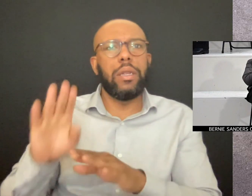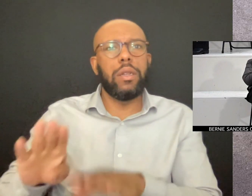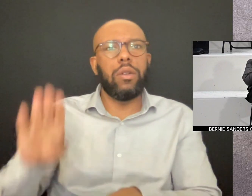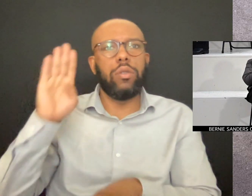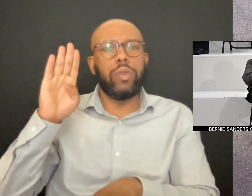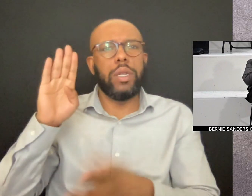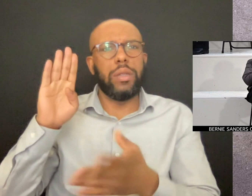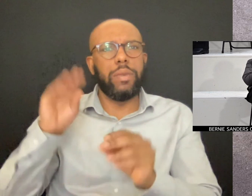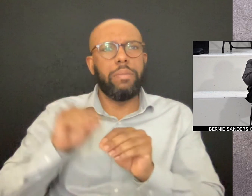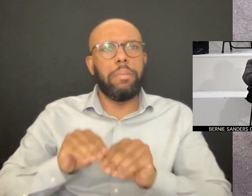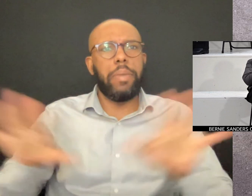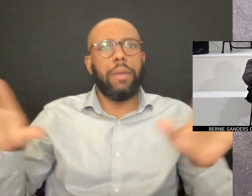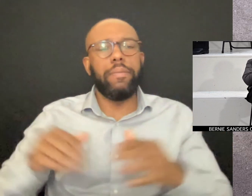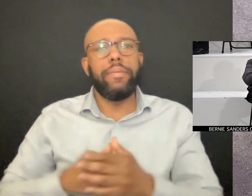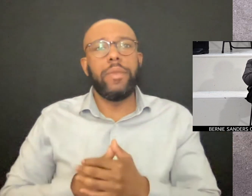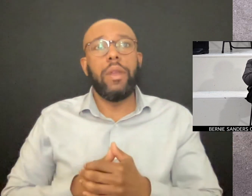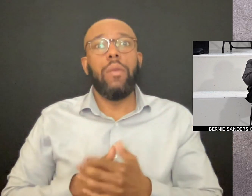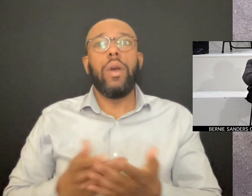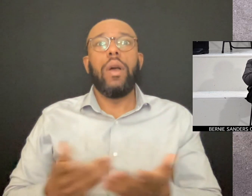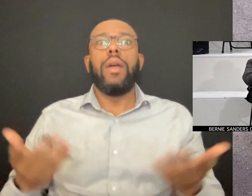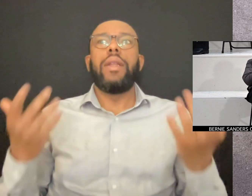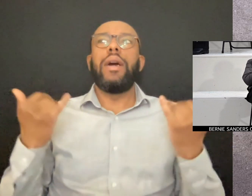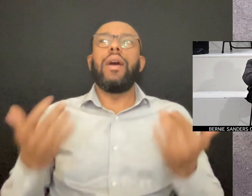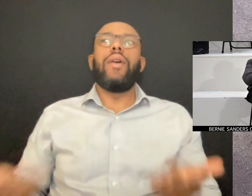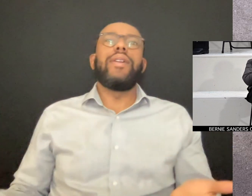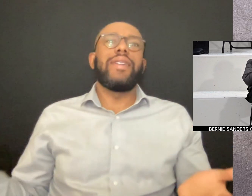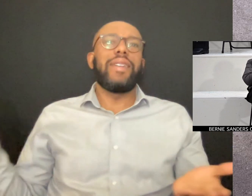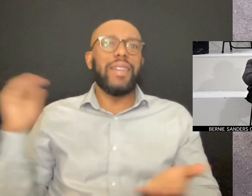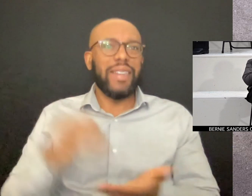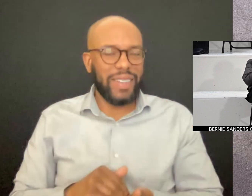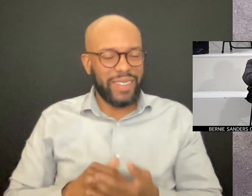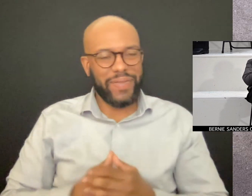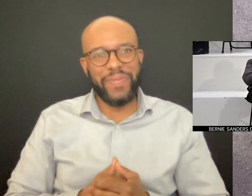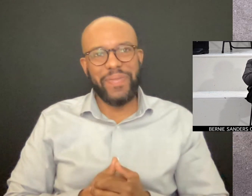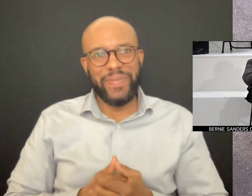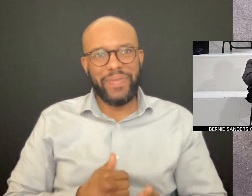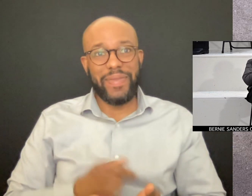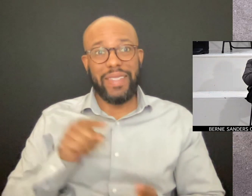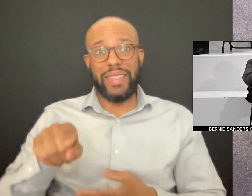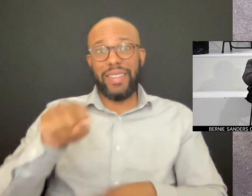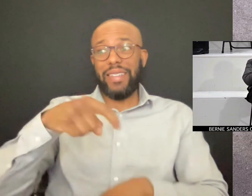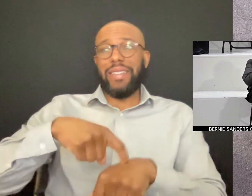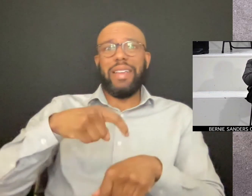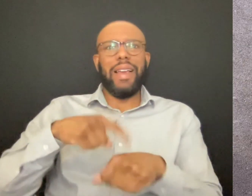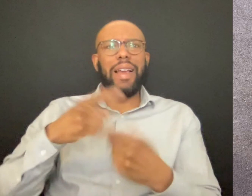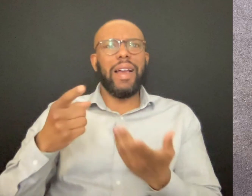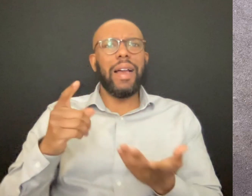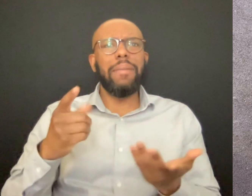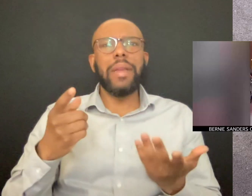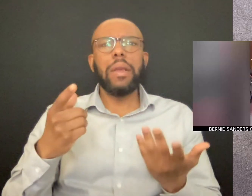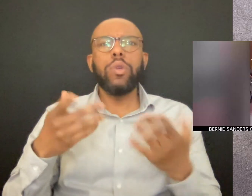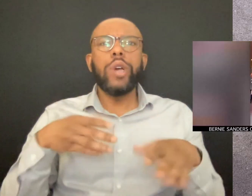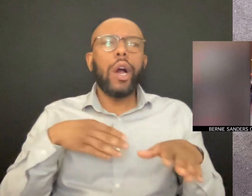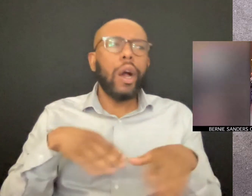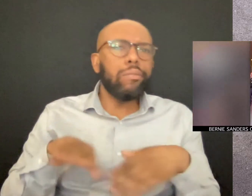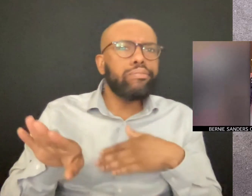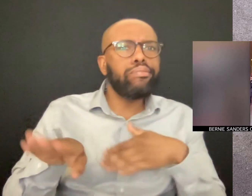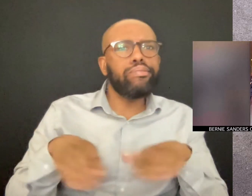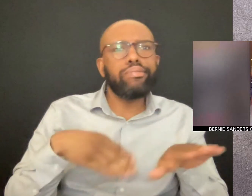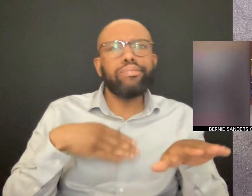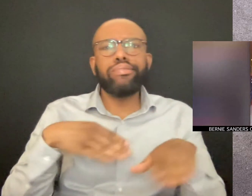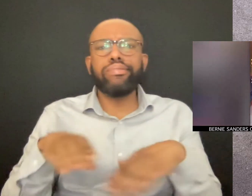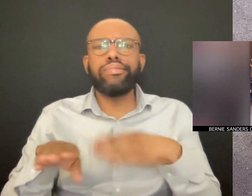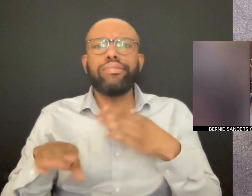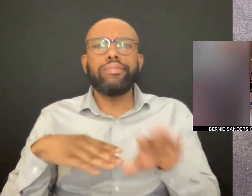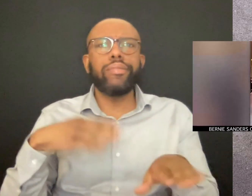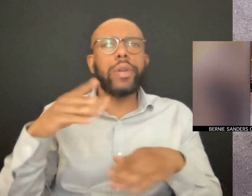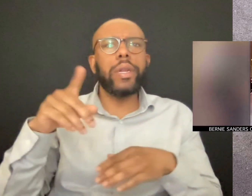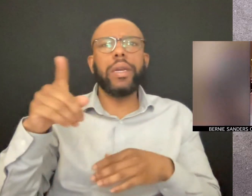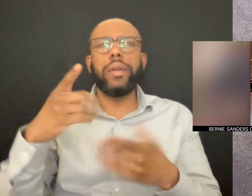blew up the internet well he's done it again this time he did it by walking out